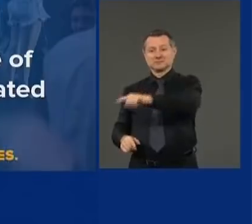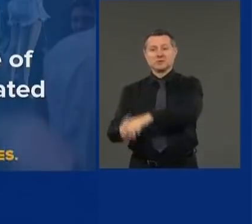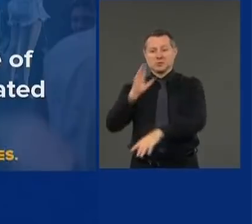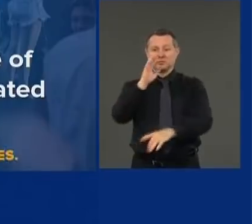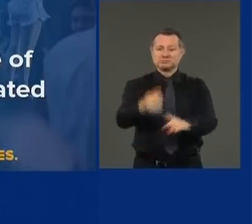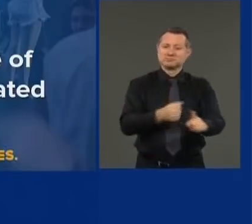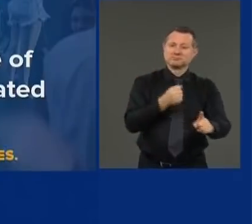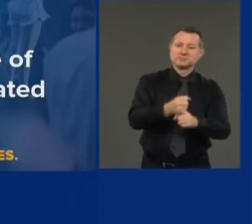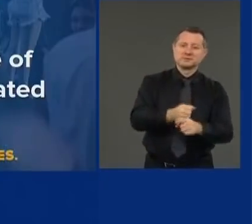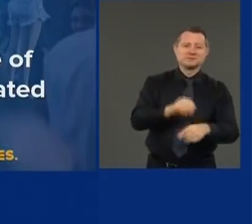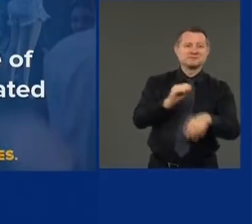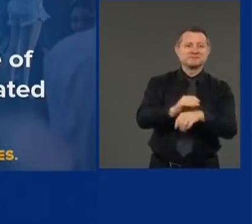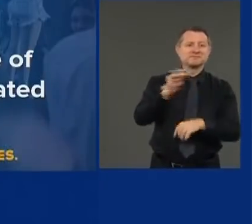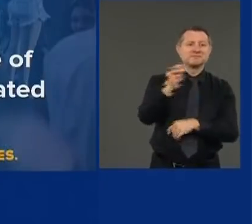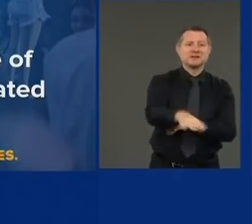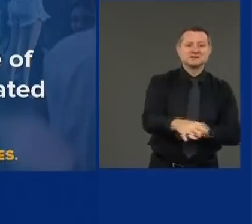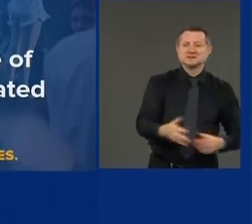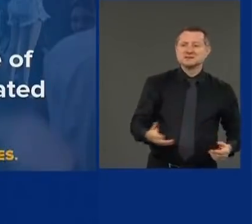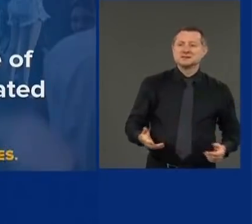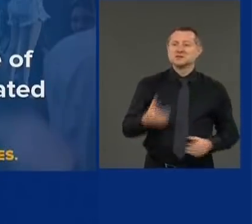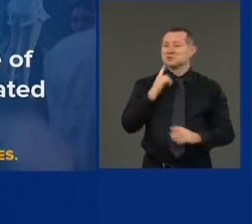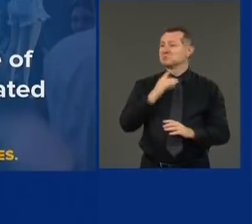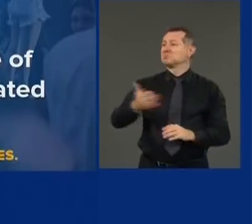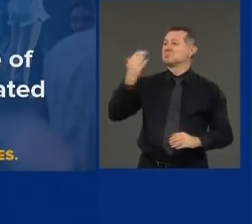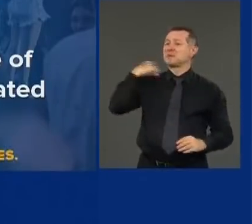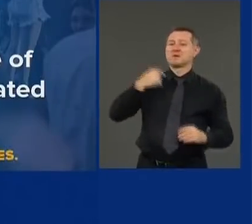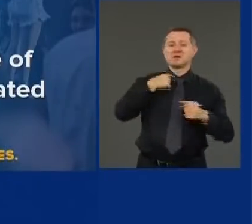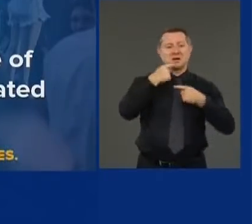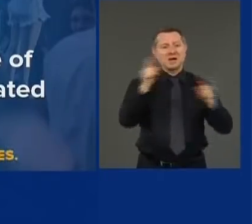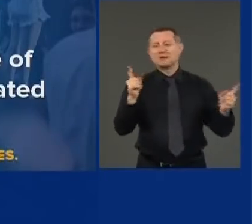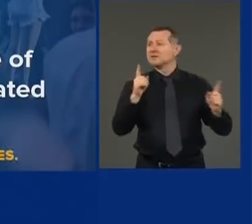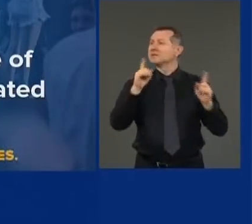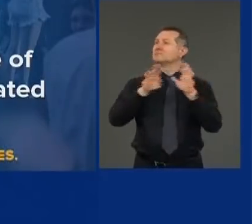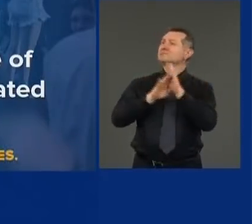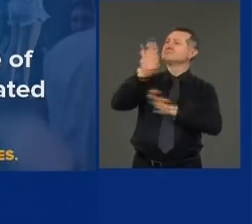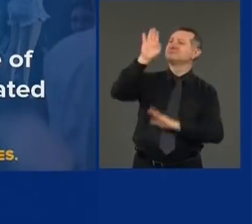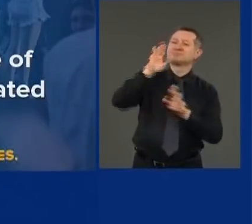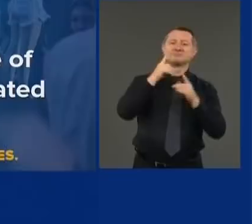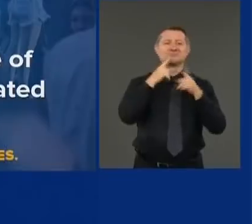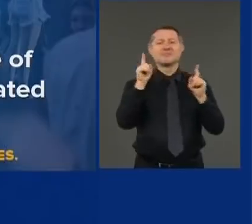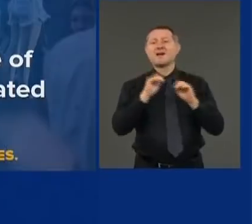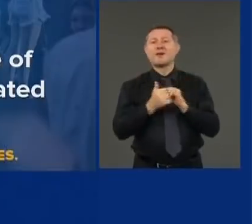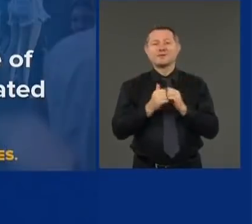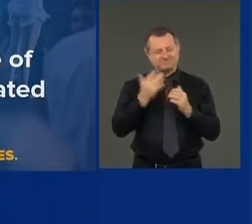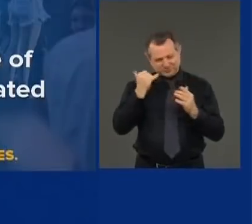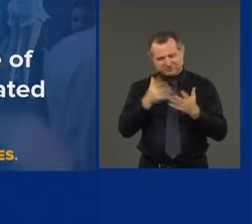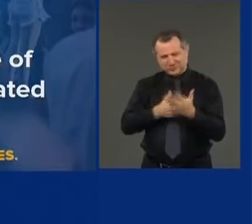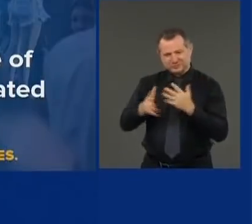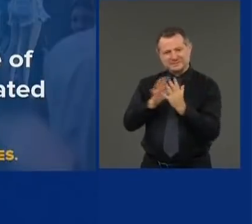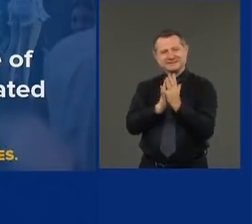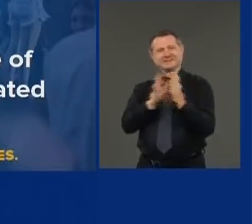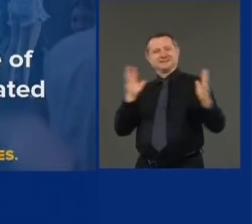I DON'T KNOW HOW ELSE TO SAY IT. ACTIONS HAVE CONSEQUENCES. OUR SUCCESS WAS A FUNCTION OF